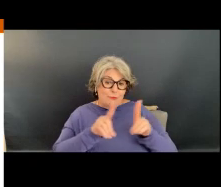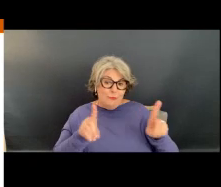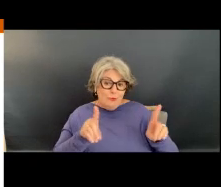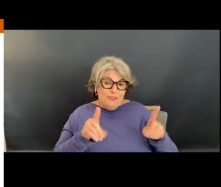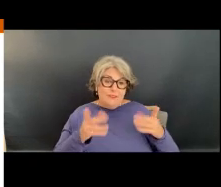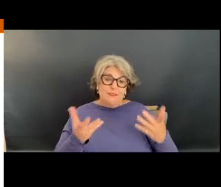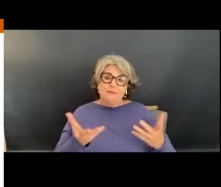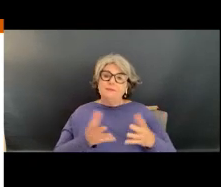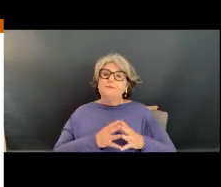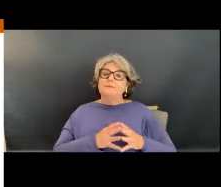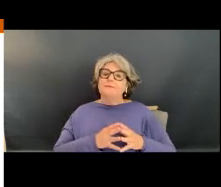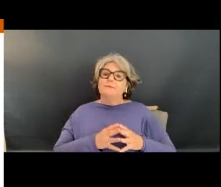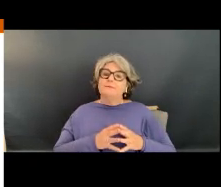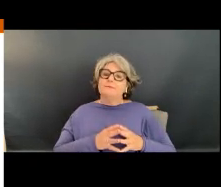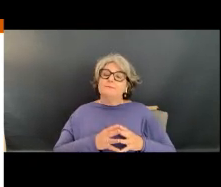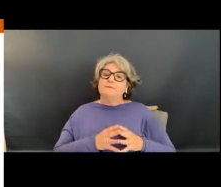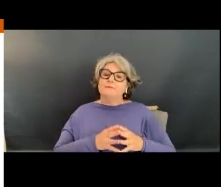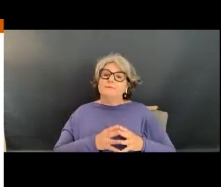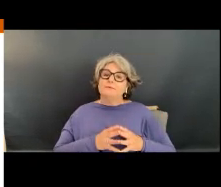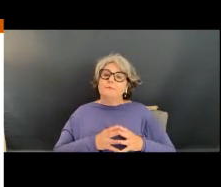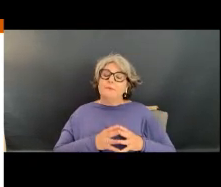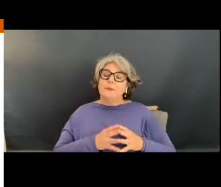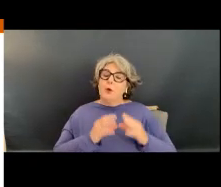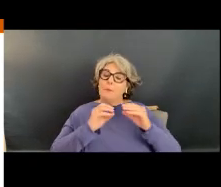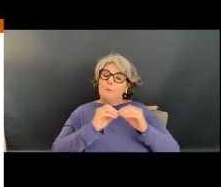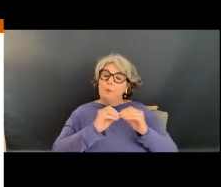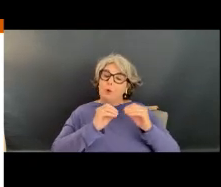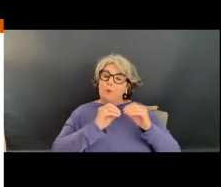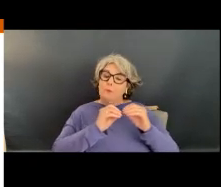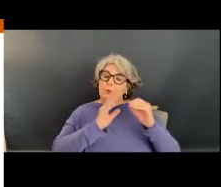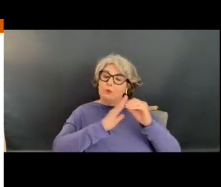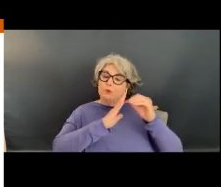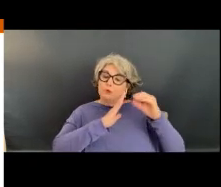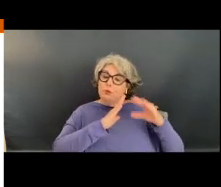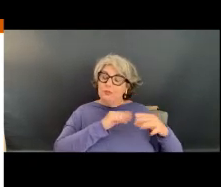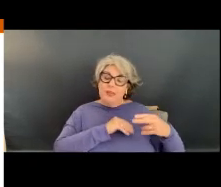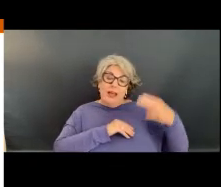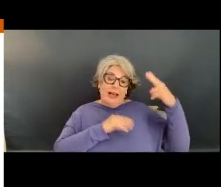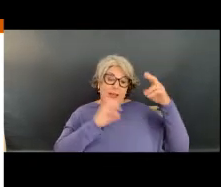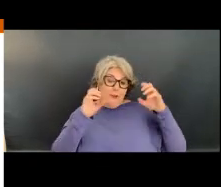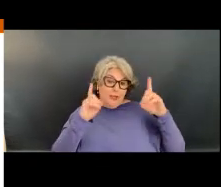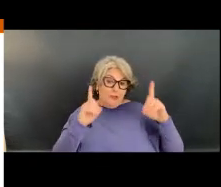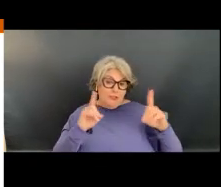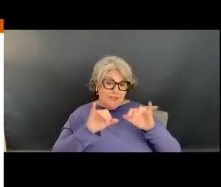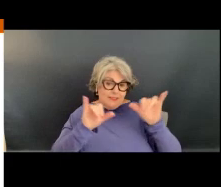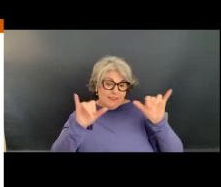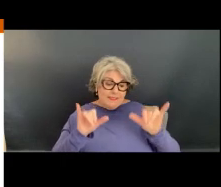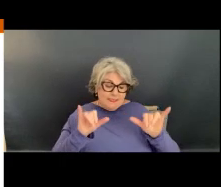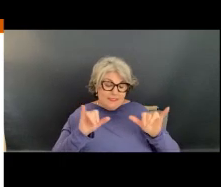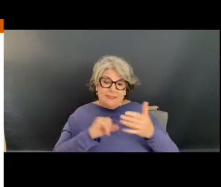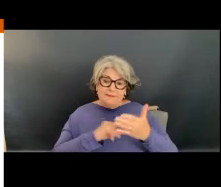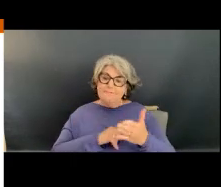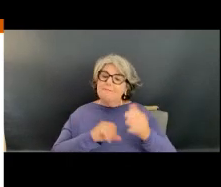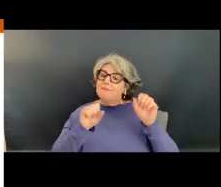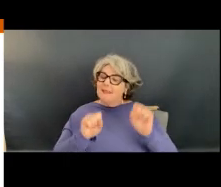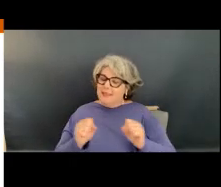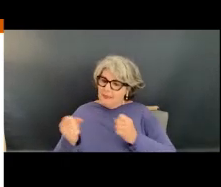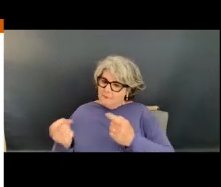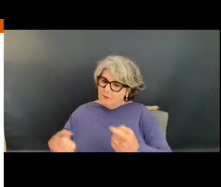So there is this growing pool of students out there in the higher education system that can be recruited into teaching.